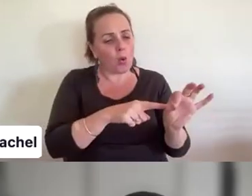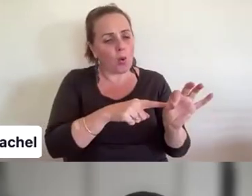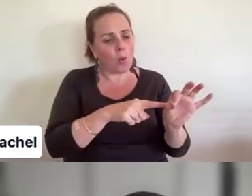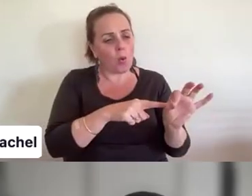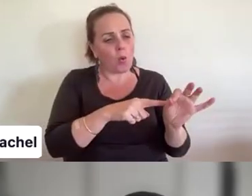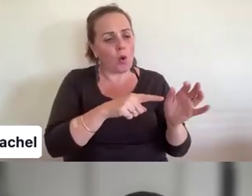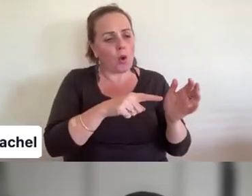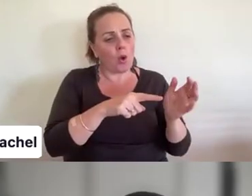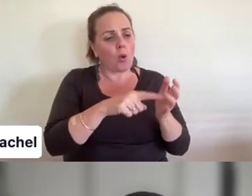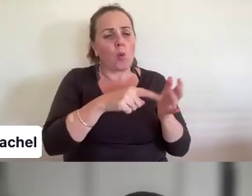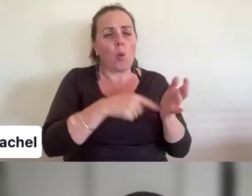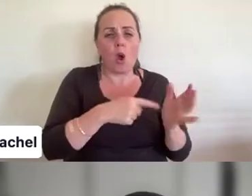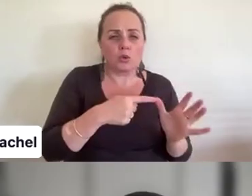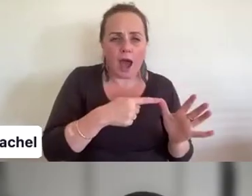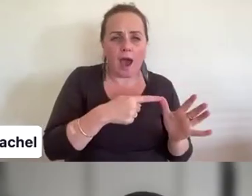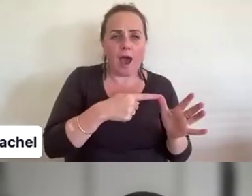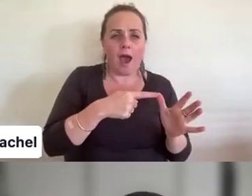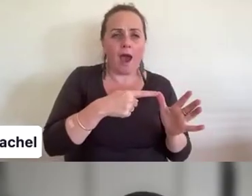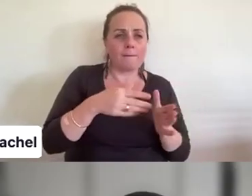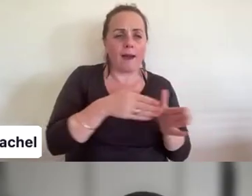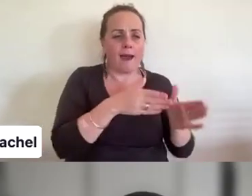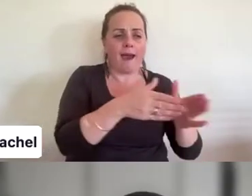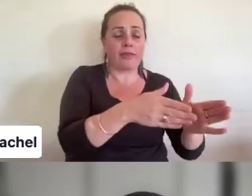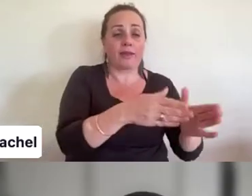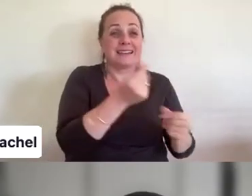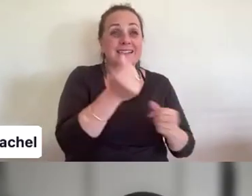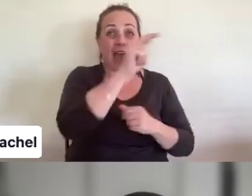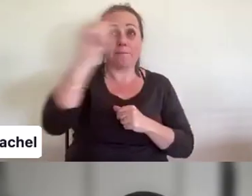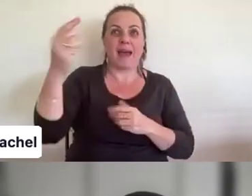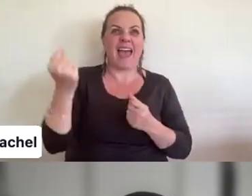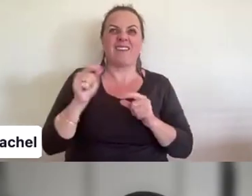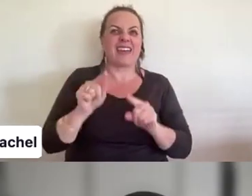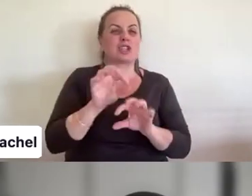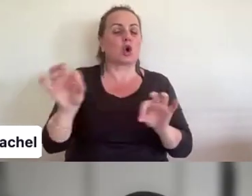where they have gone down the quota route and it doesn't produce good outcomes in the parliament,